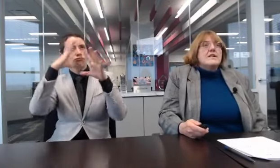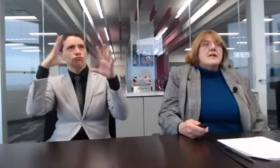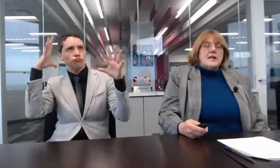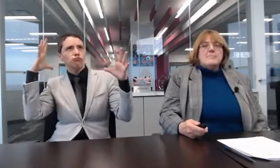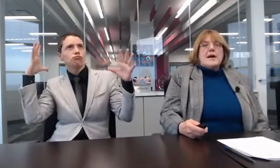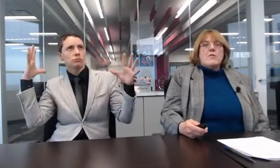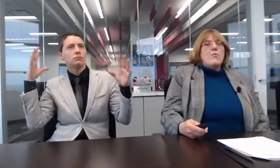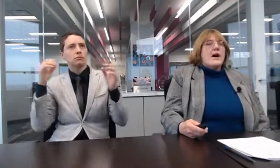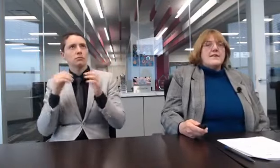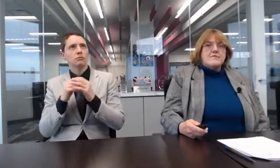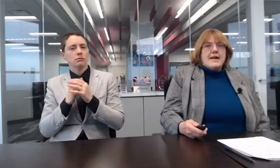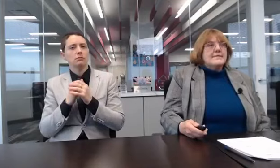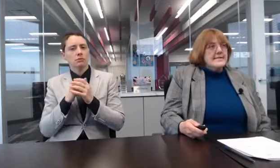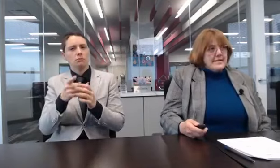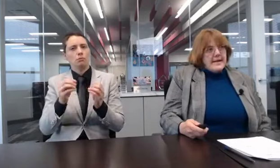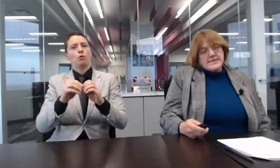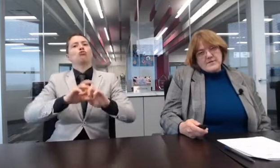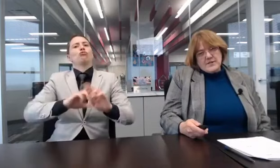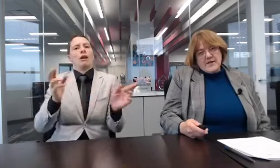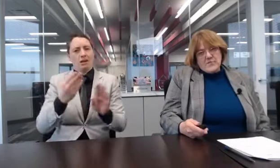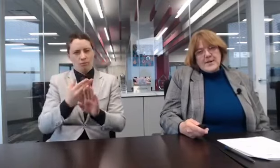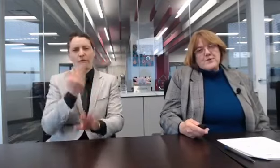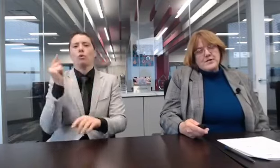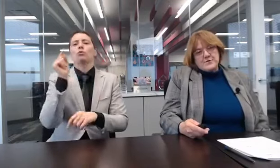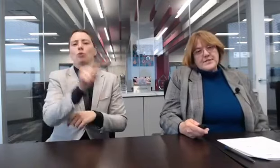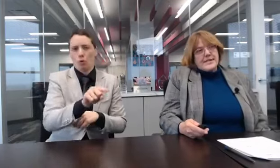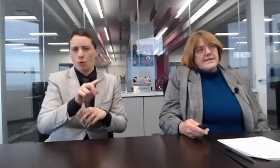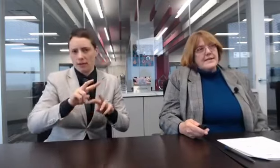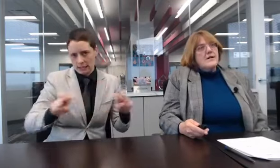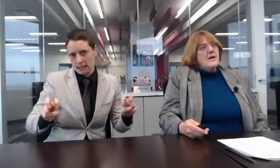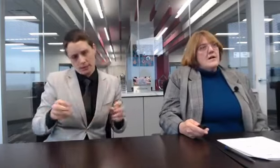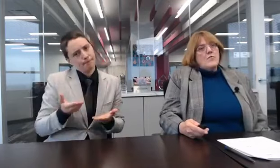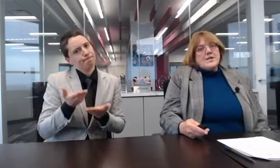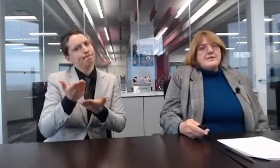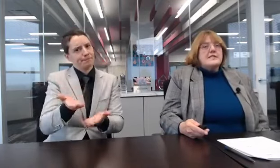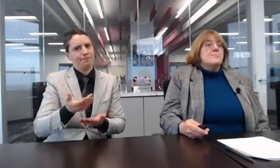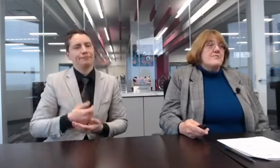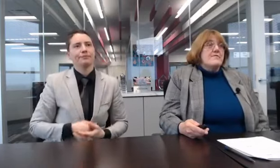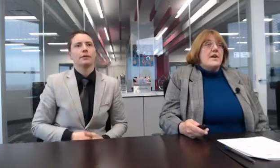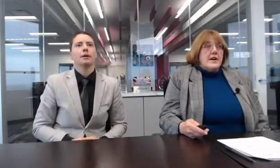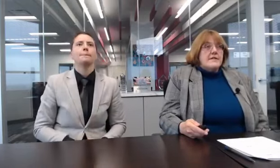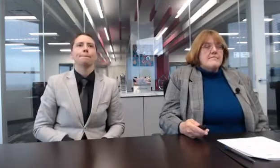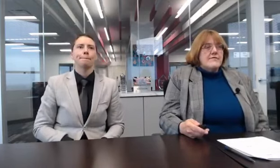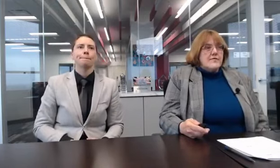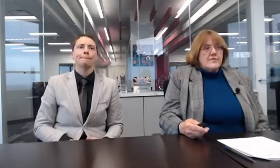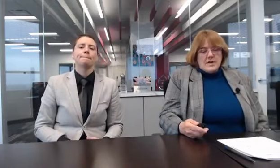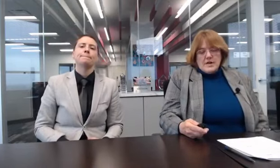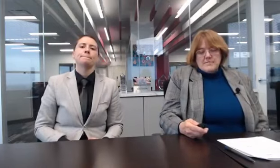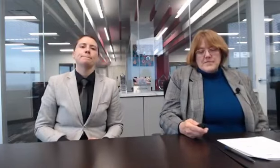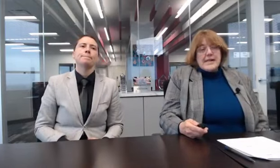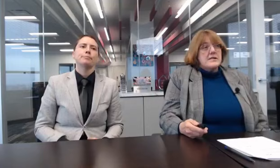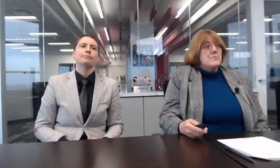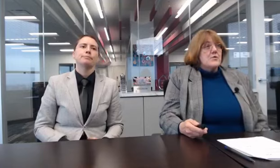about why they're asking that so that you have a better understanding of what you need to provide for the County Board